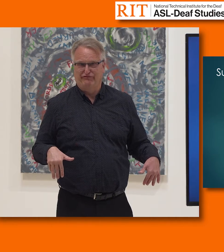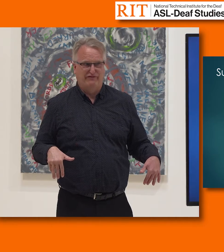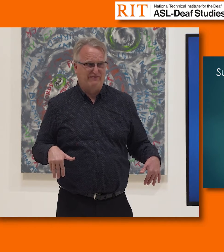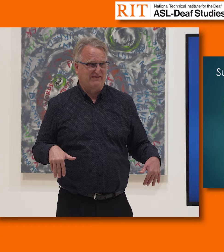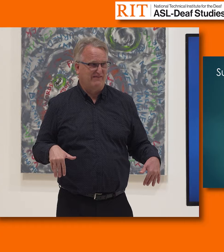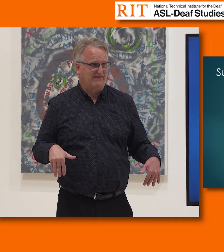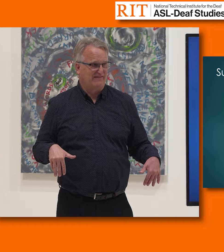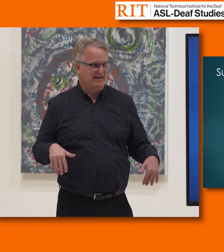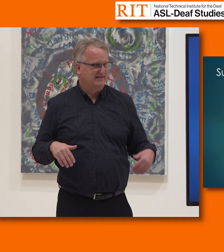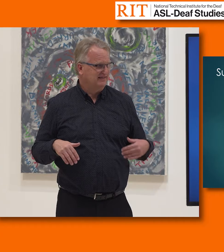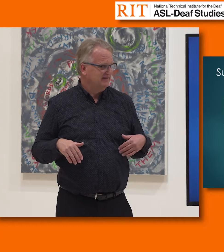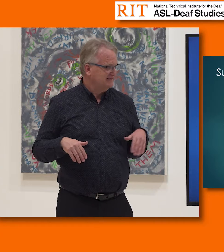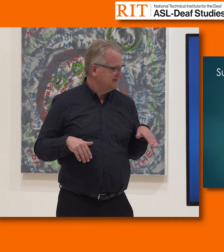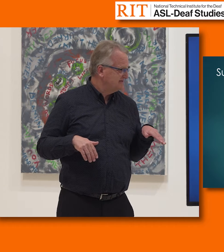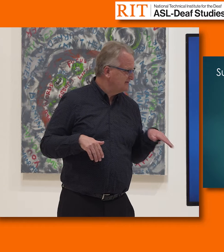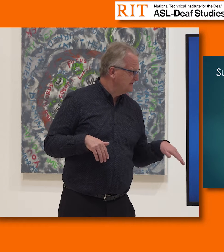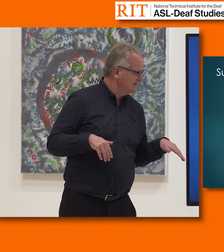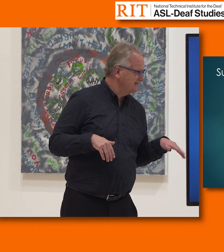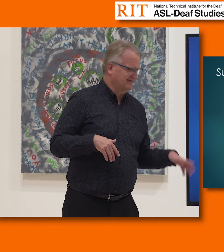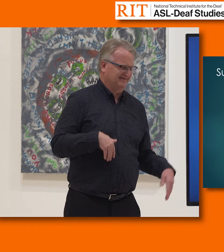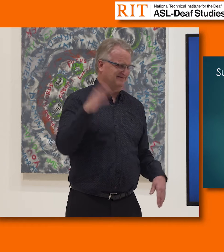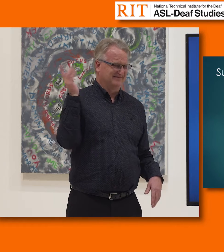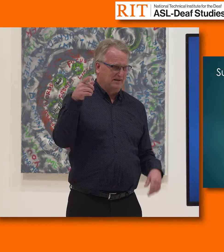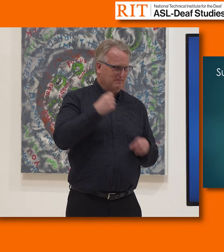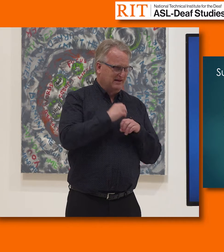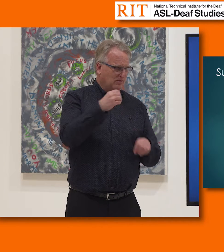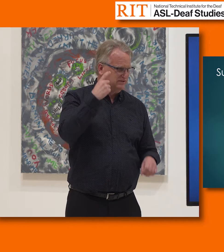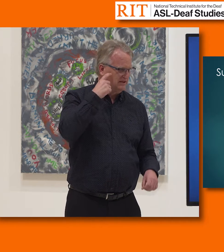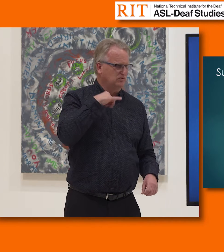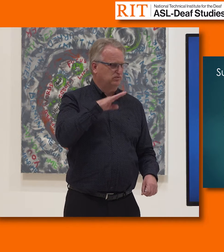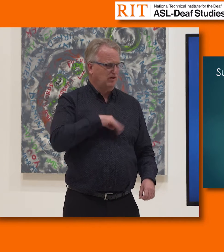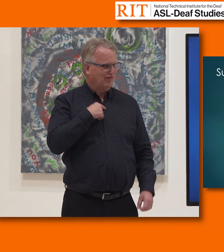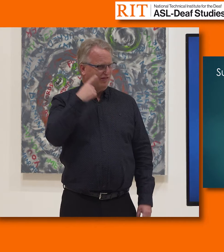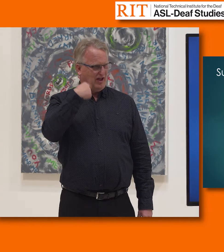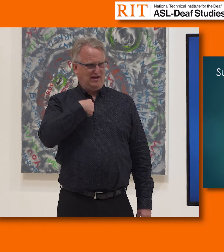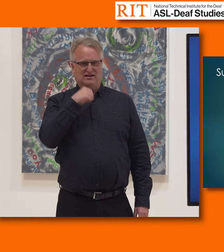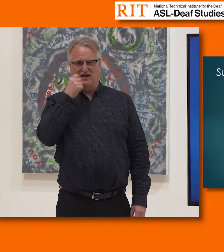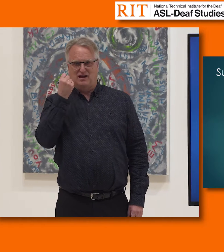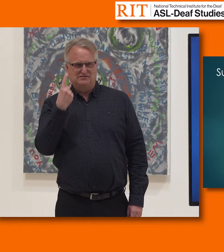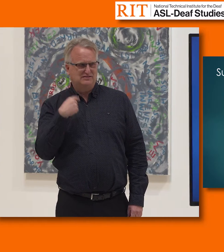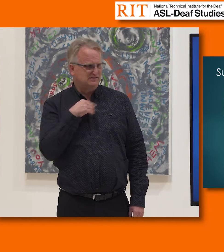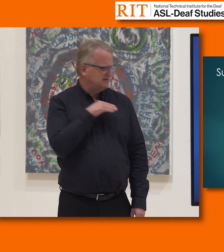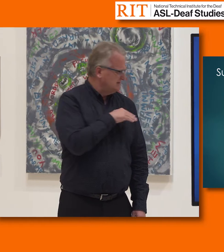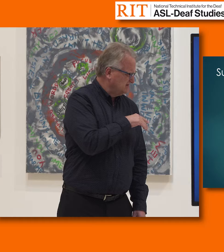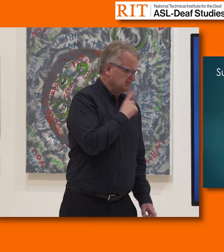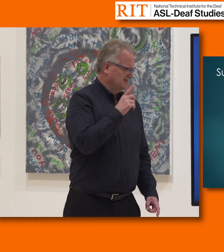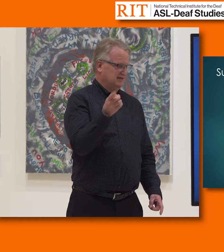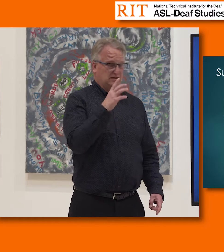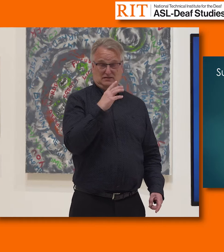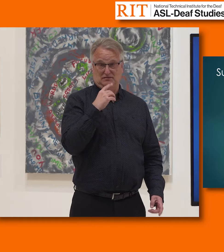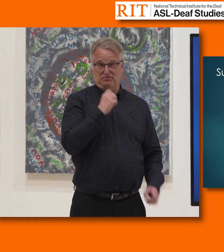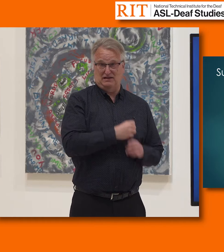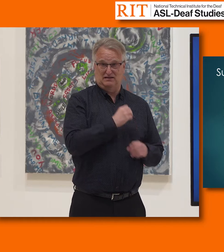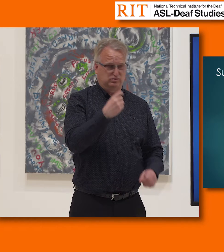moving their lips and looking at what they're saying and it wouldn't make any sense. I'd have to check with my colleagues, say,